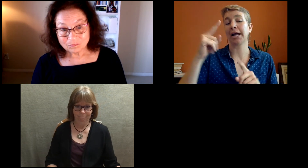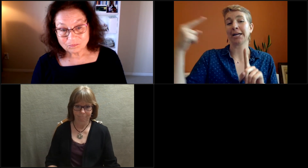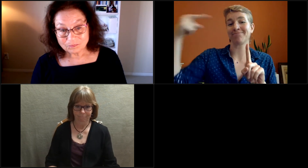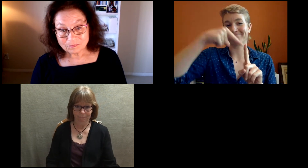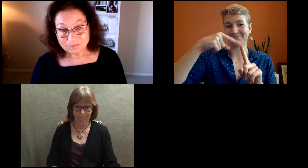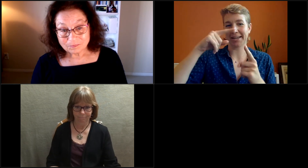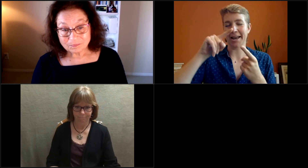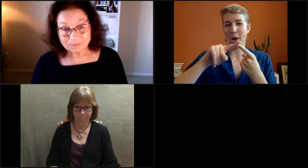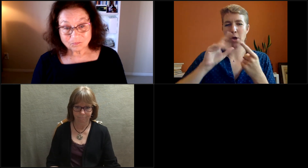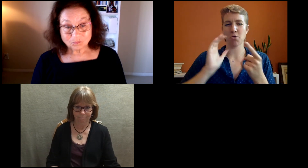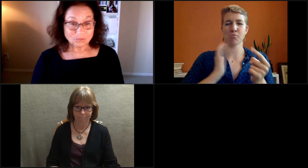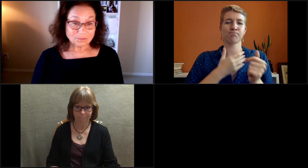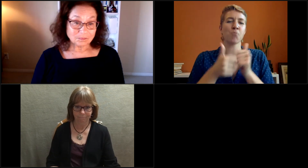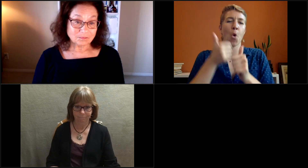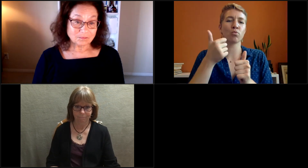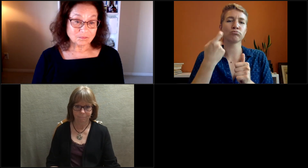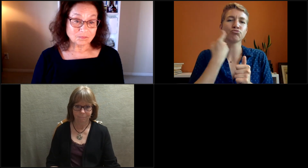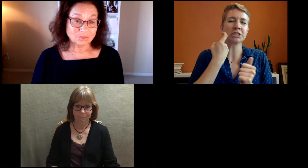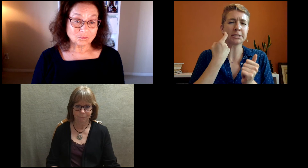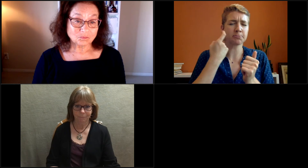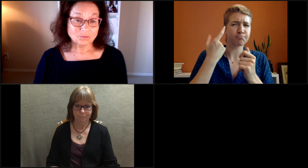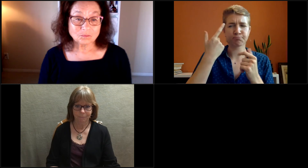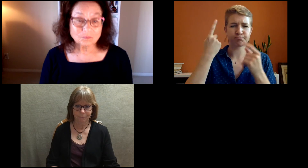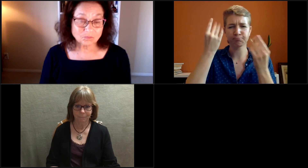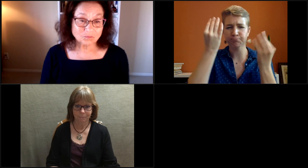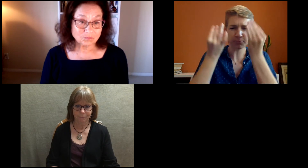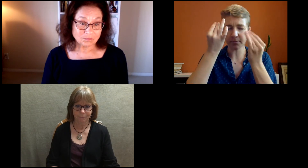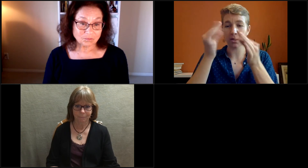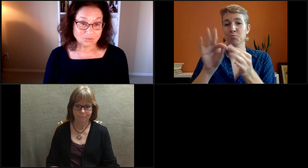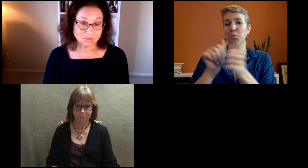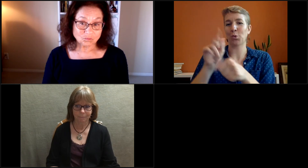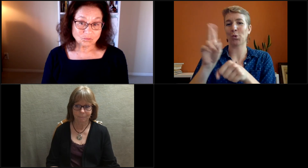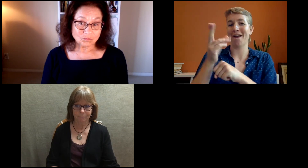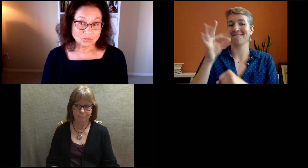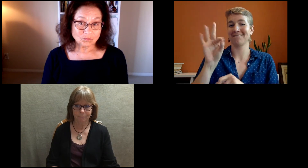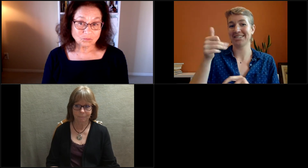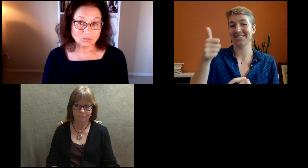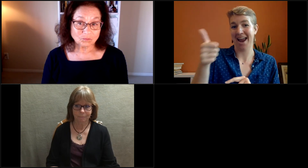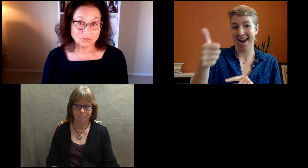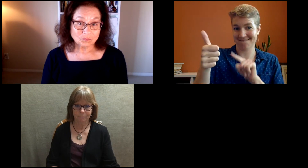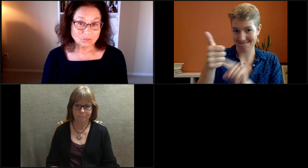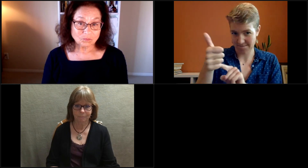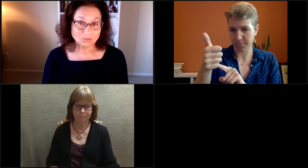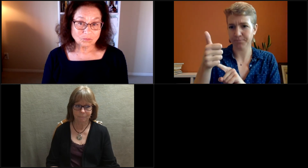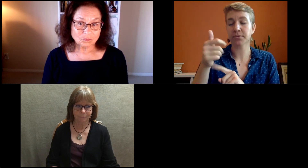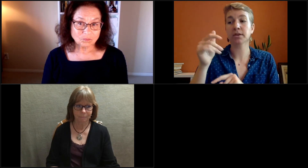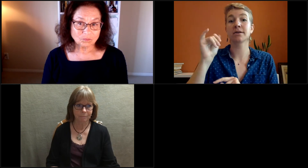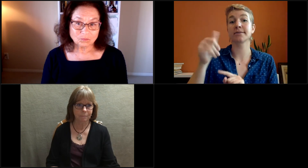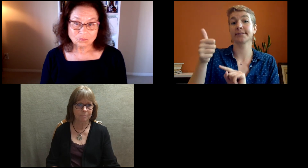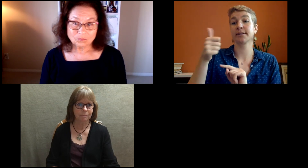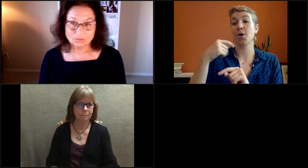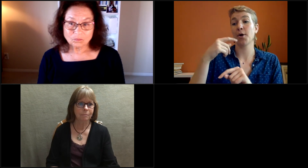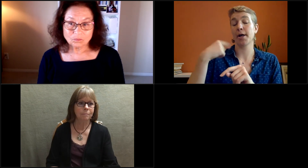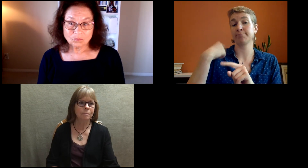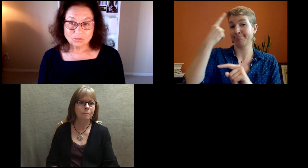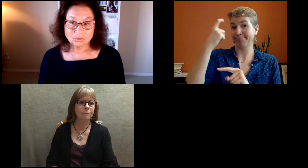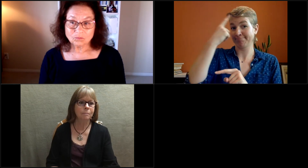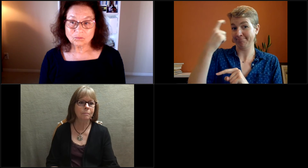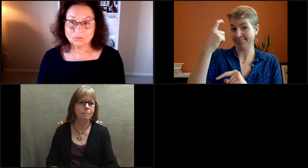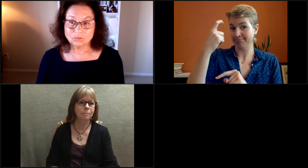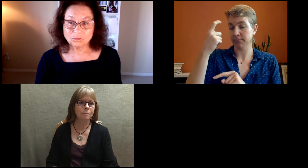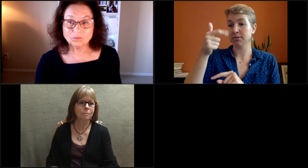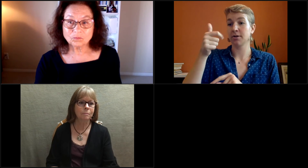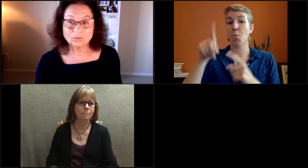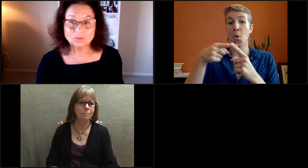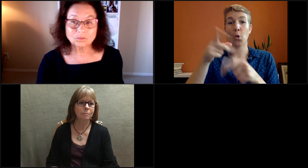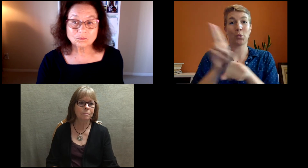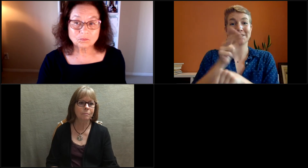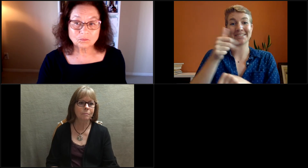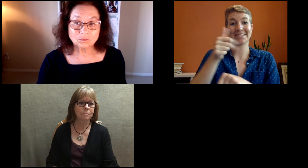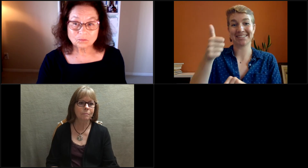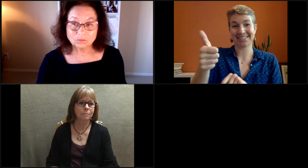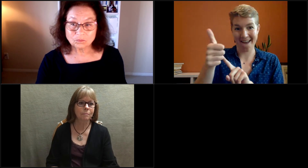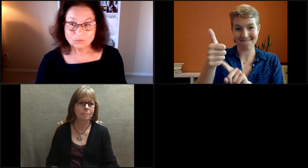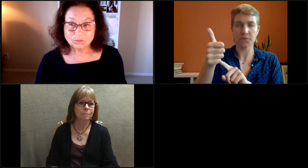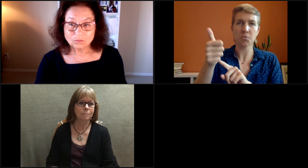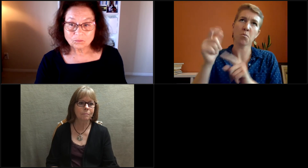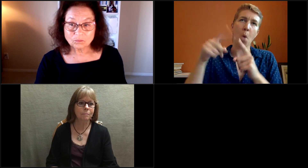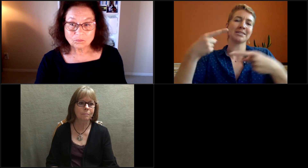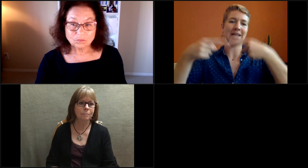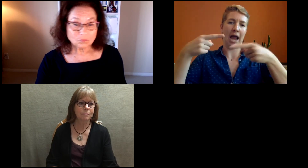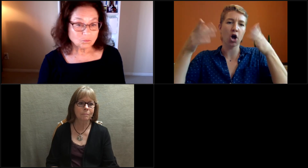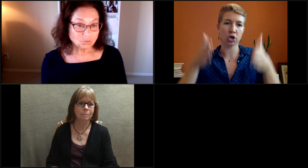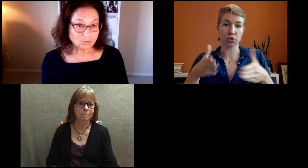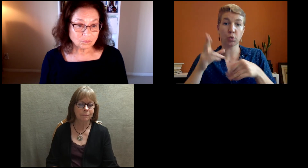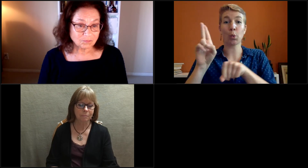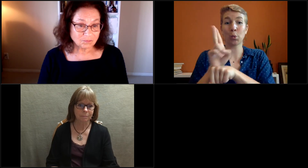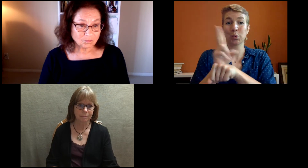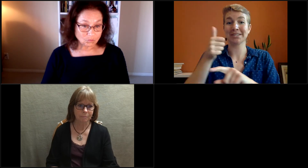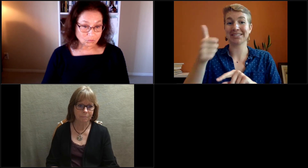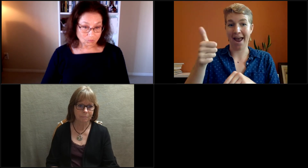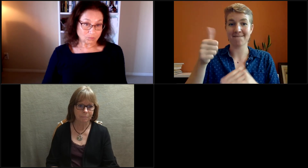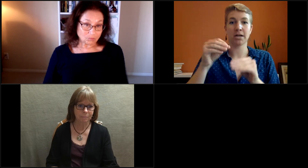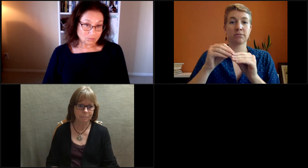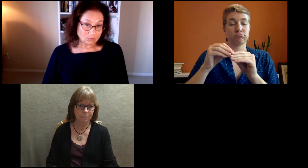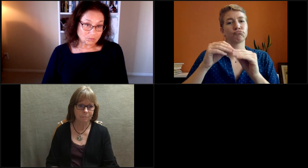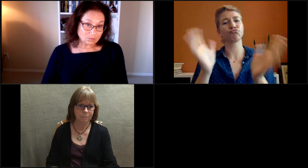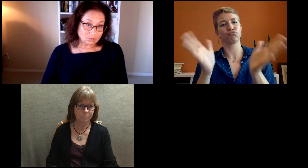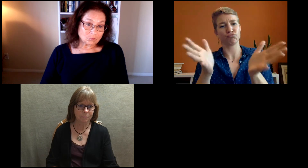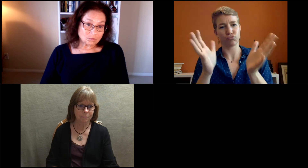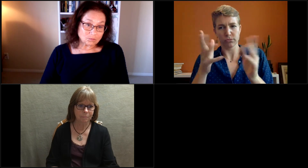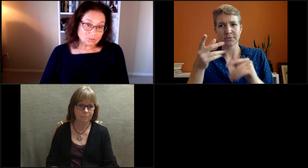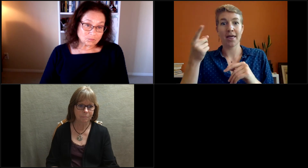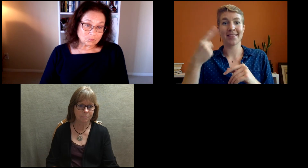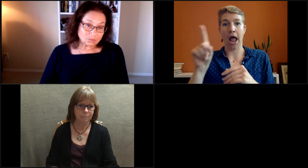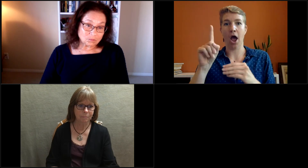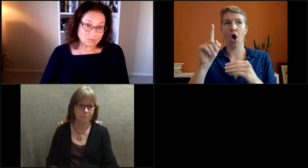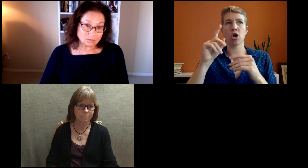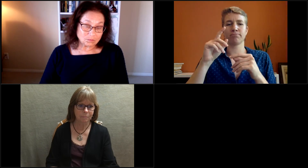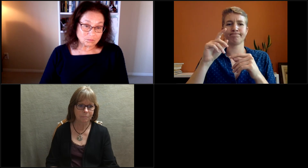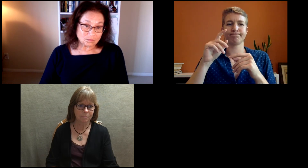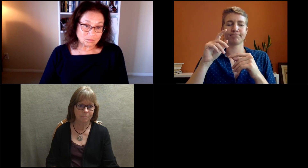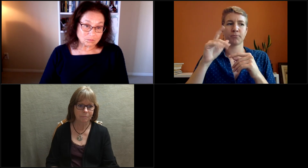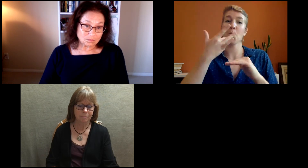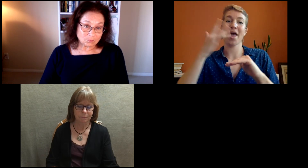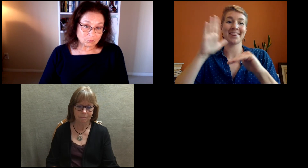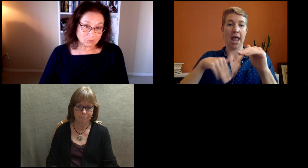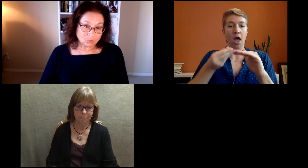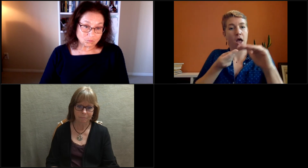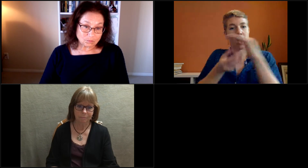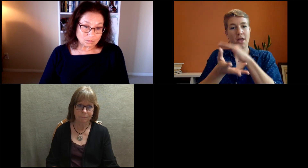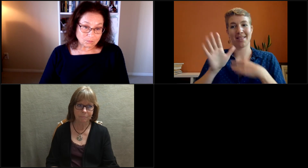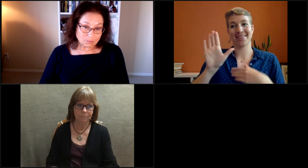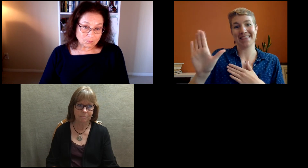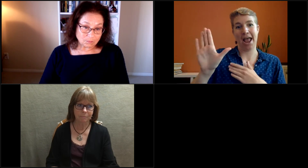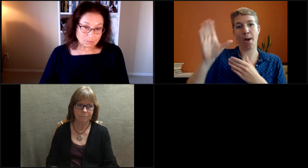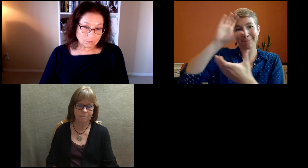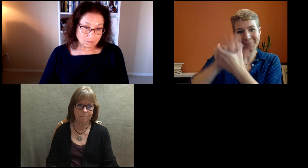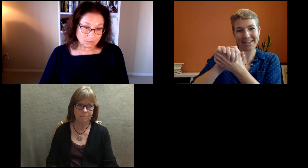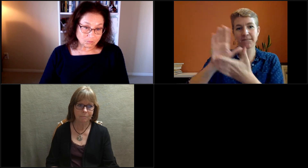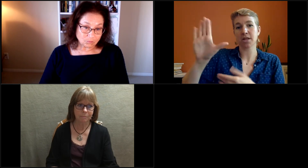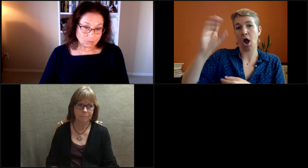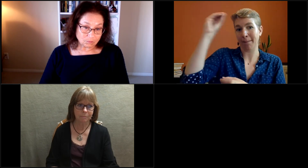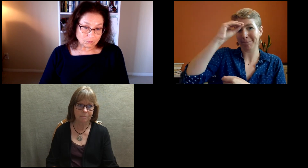So with our most recent thoughts and discussions about the use of the sign SELF, I suspect that when signers use that sign in discourse and conversation,